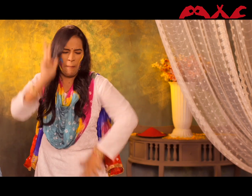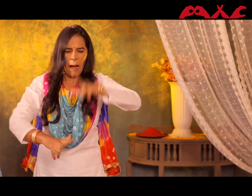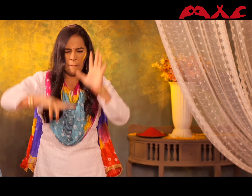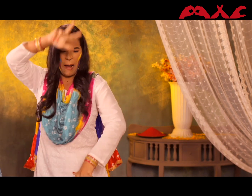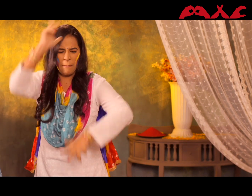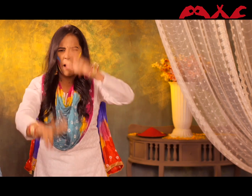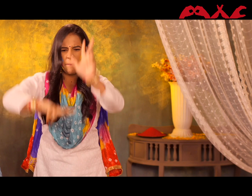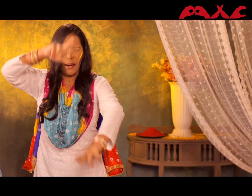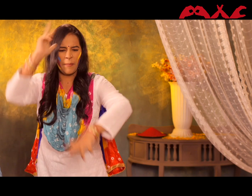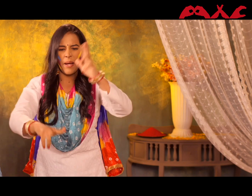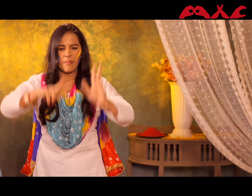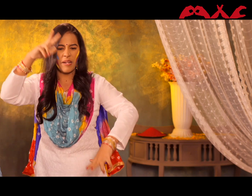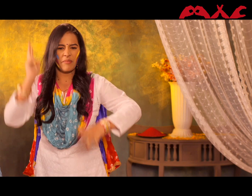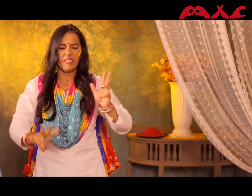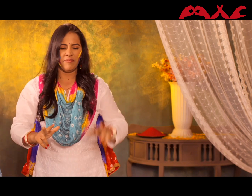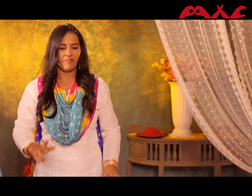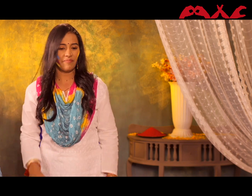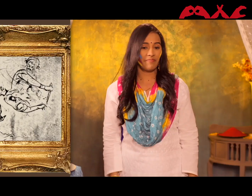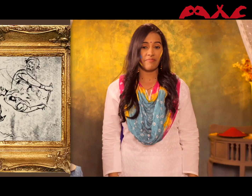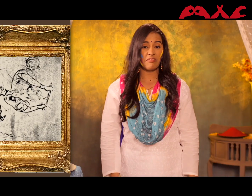he would have them trampled under elephants' feet.